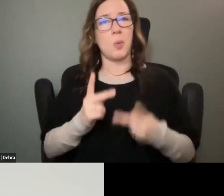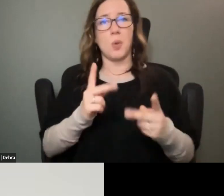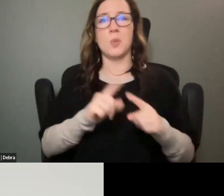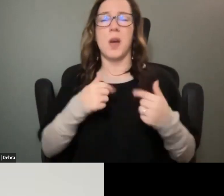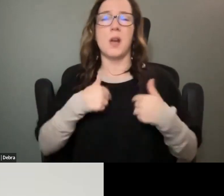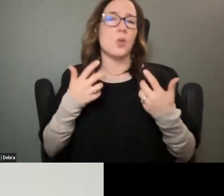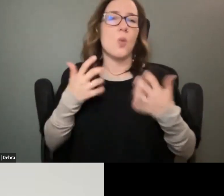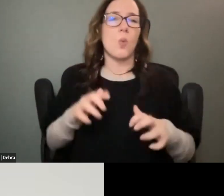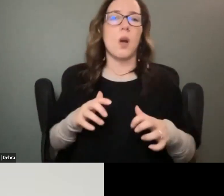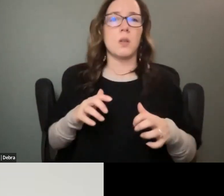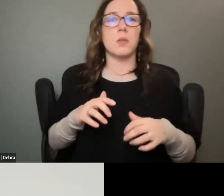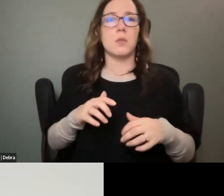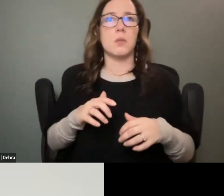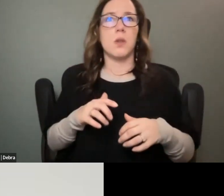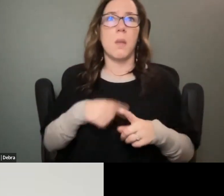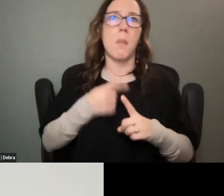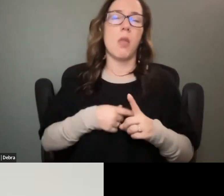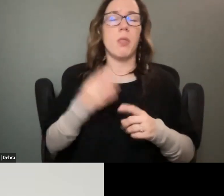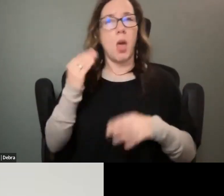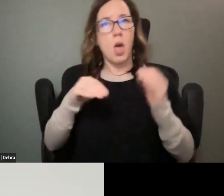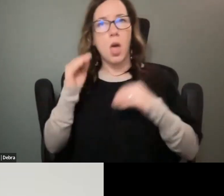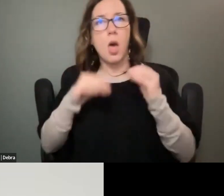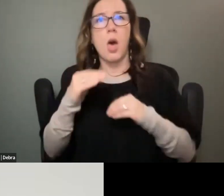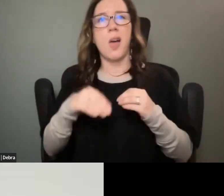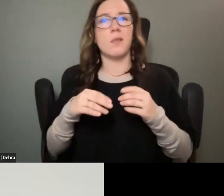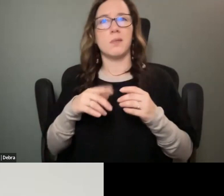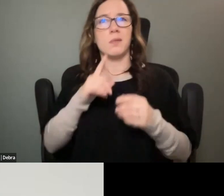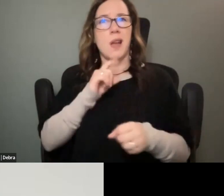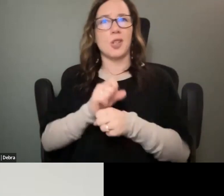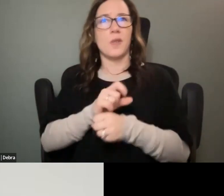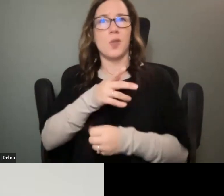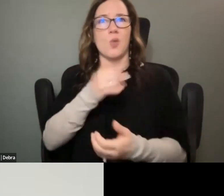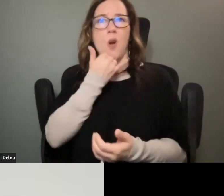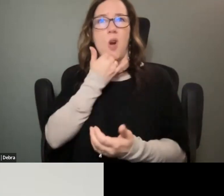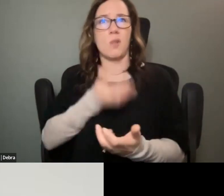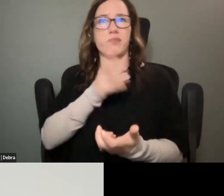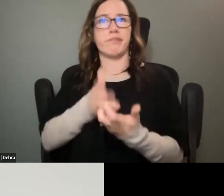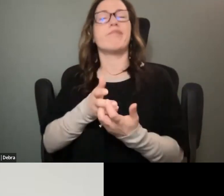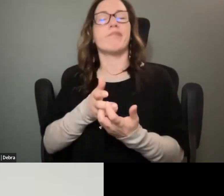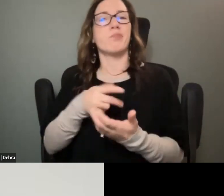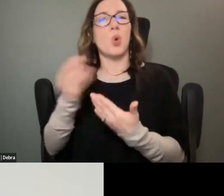want to do is you know spend a month putting together a proposal then it's actually for the wrong program so yeah